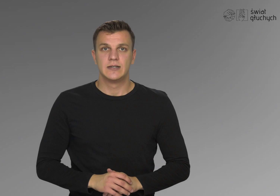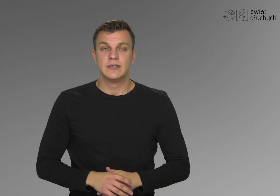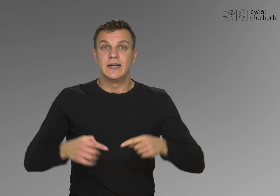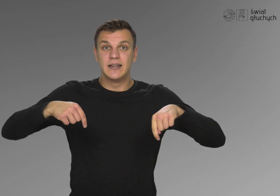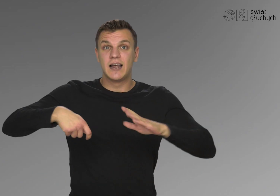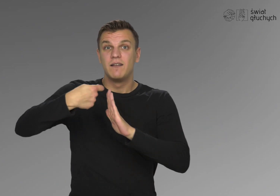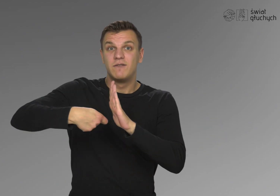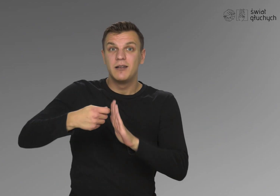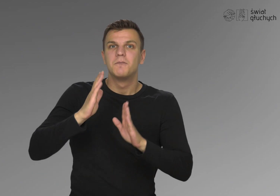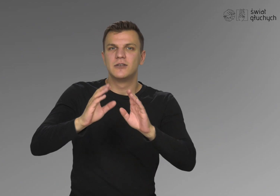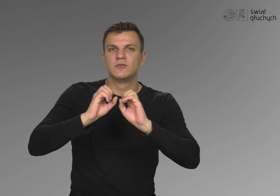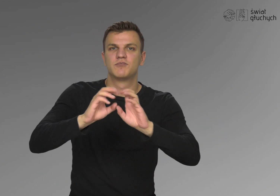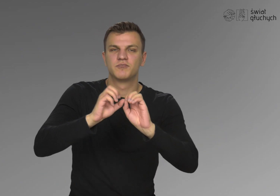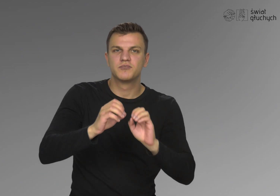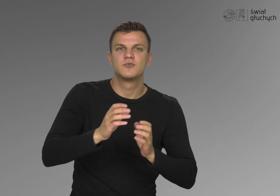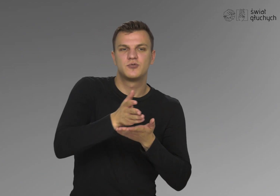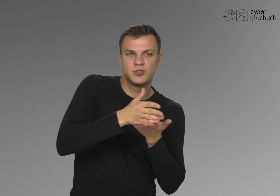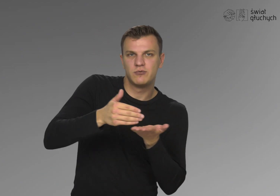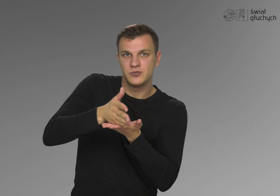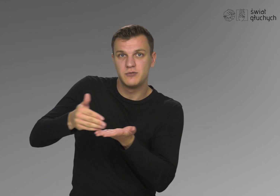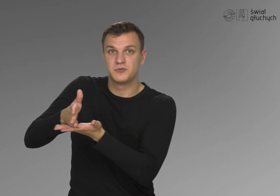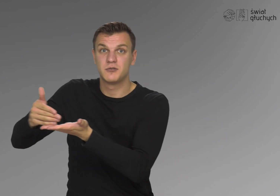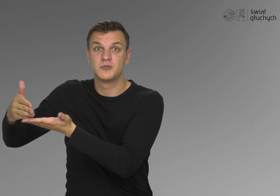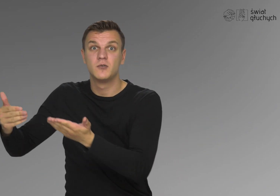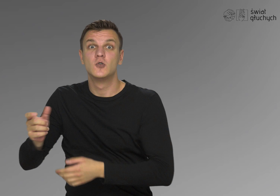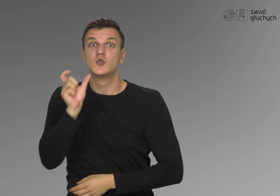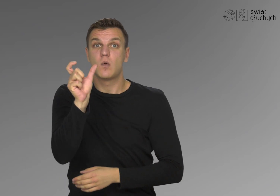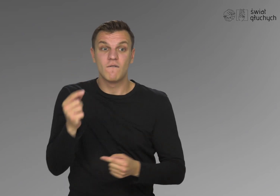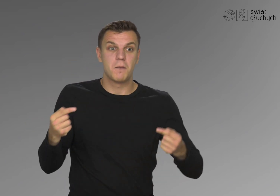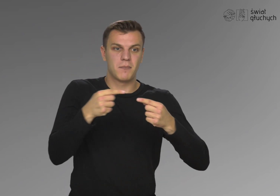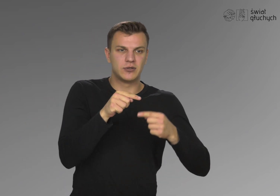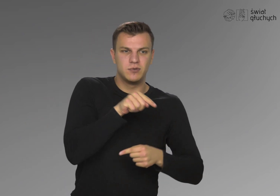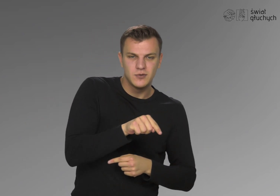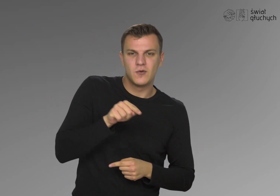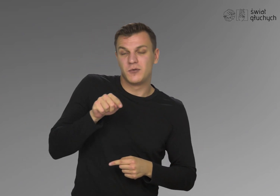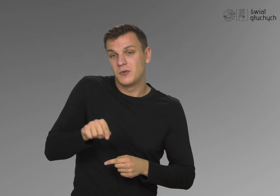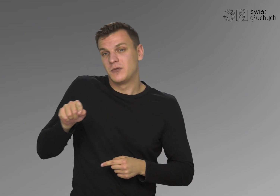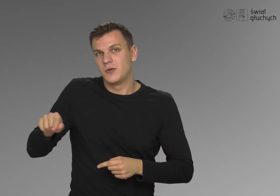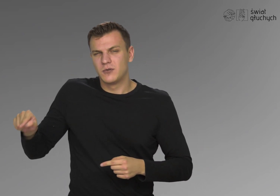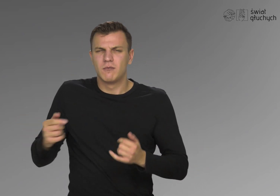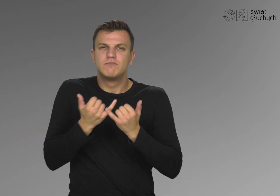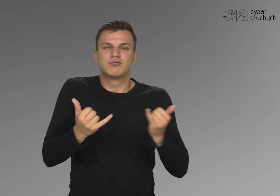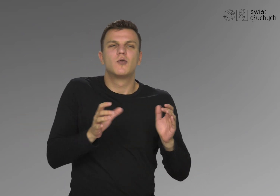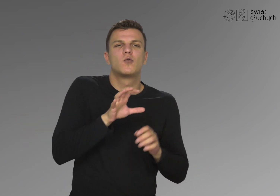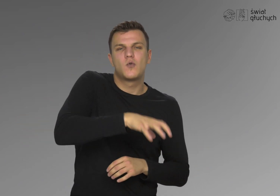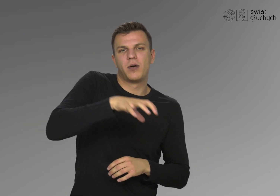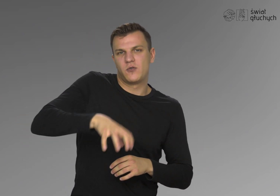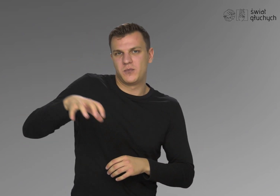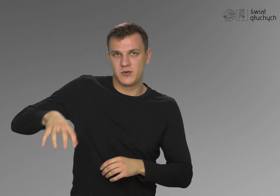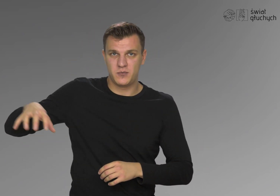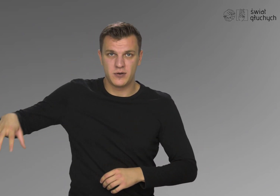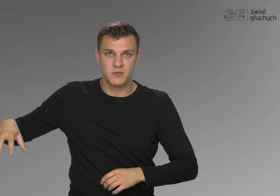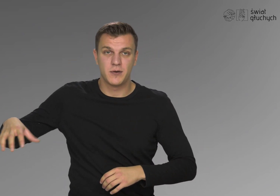I’ve divided the signs in this video into several groups.